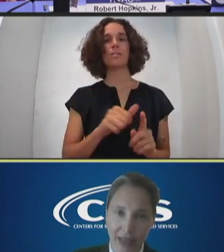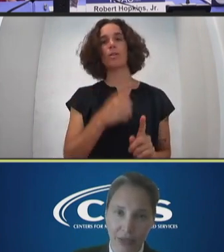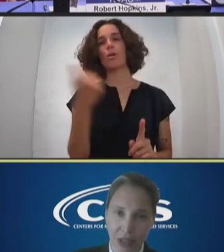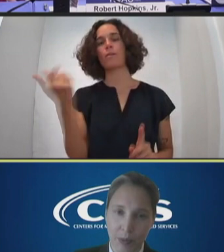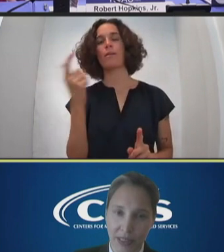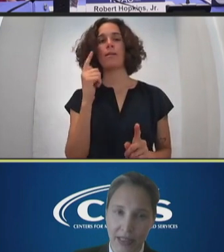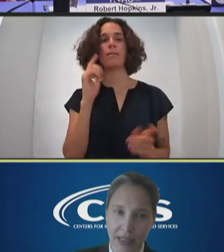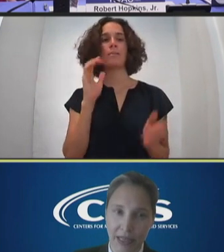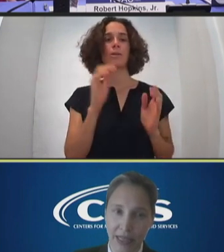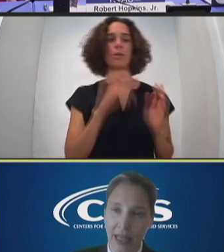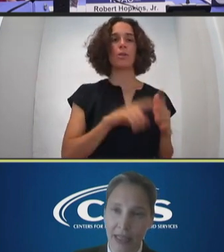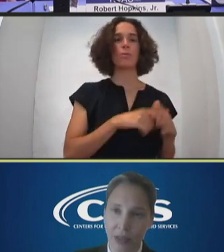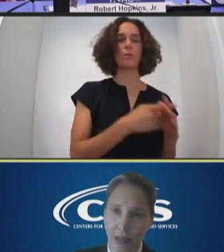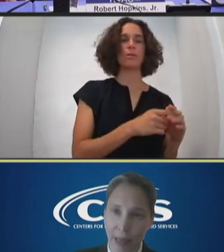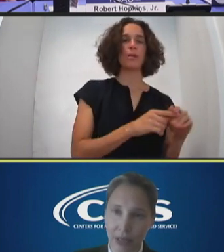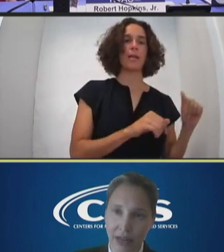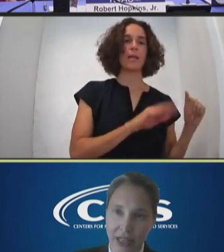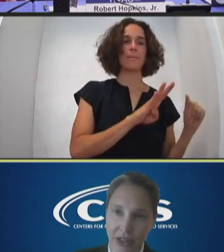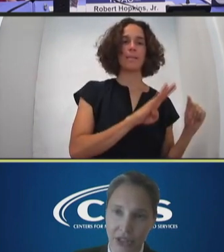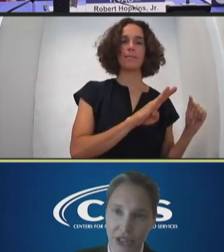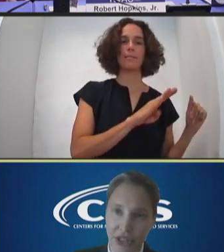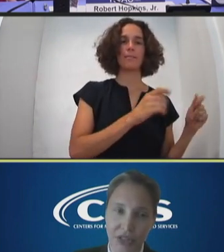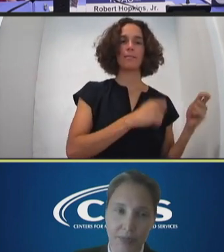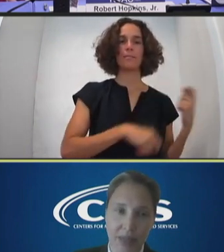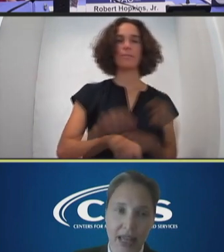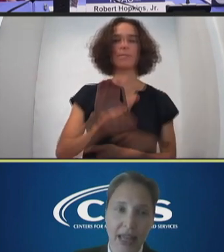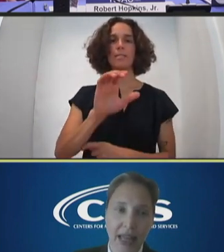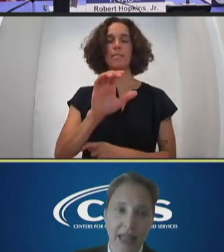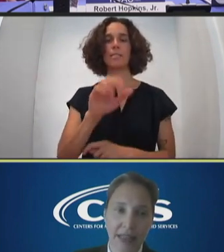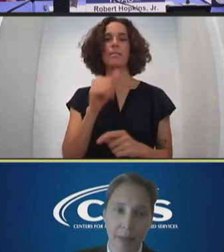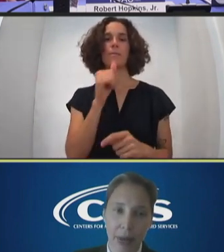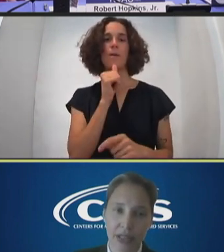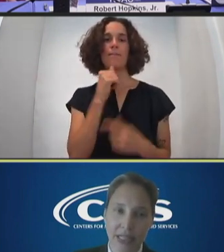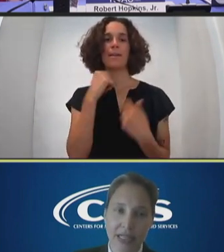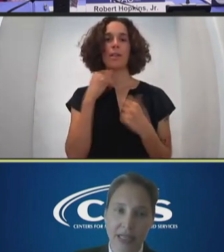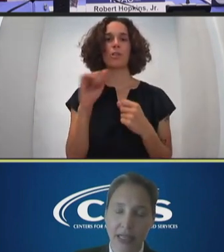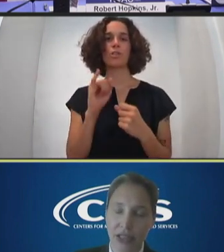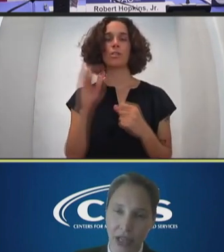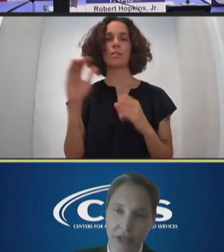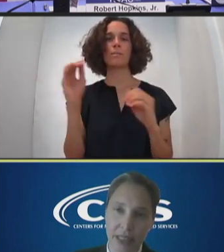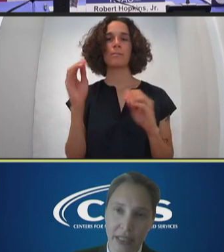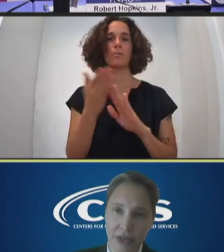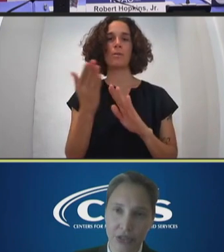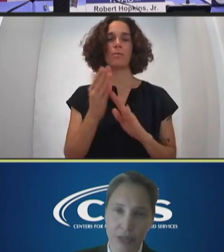which is Parts A and B. And it's run by private health insurers. And Part D generally covers